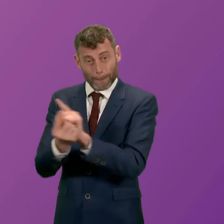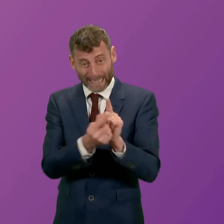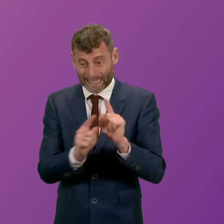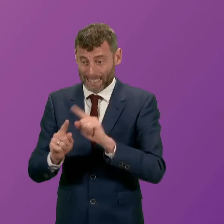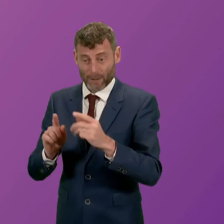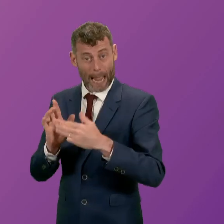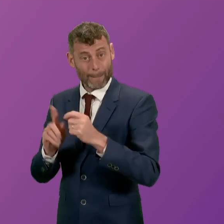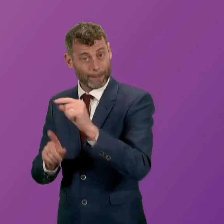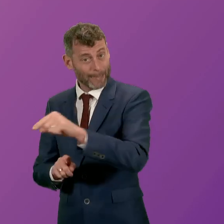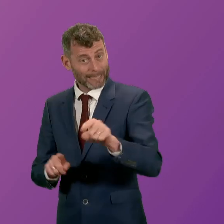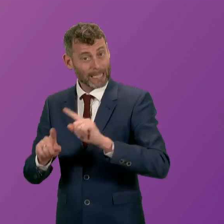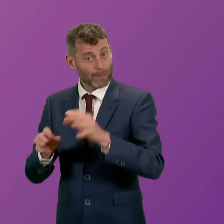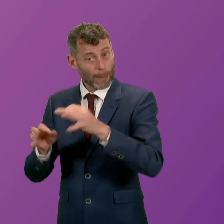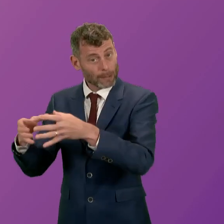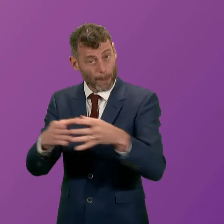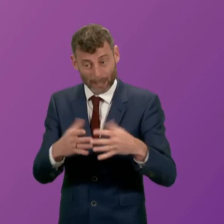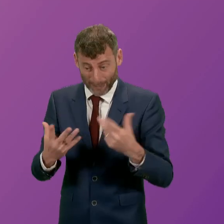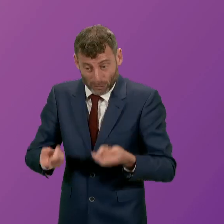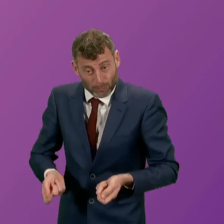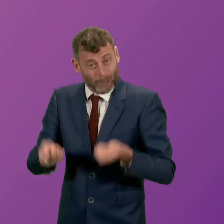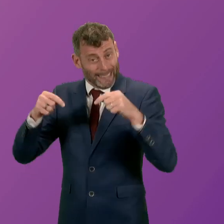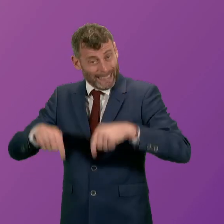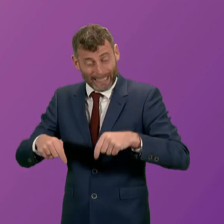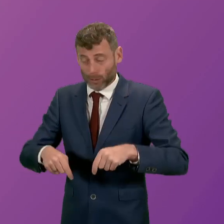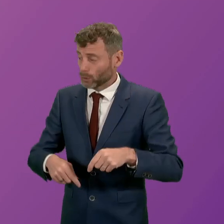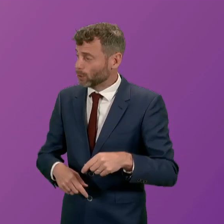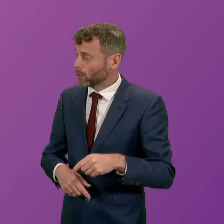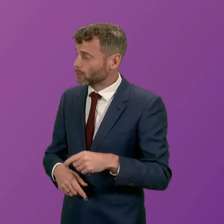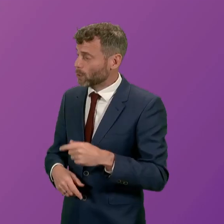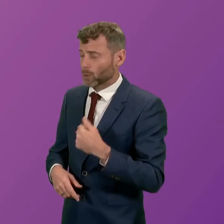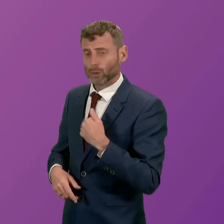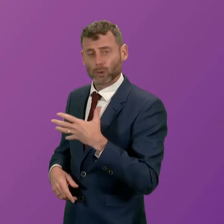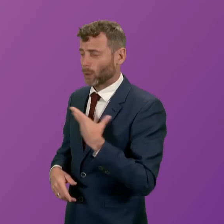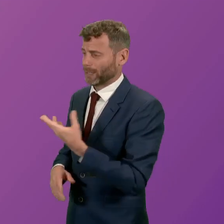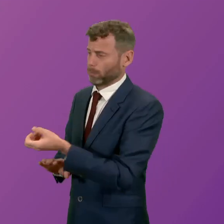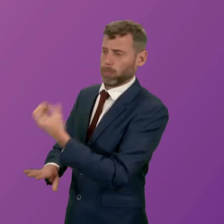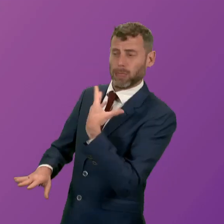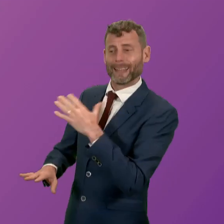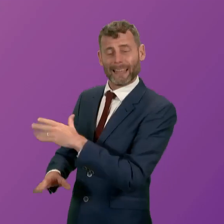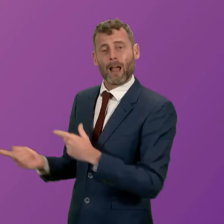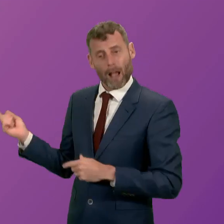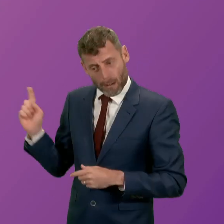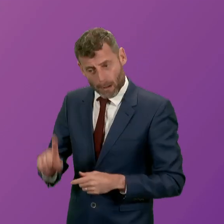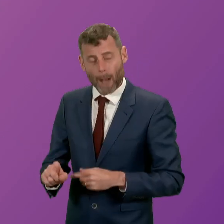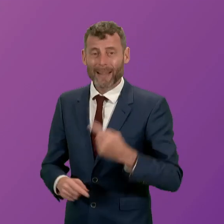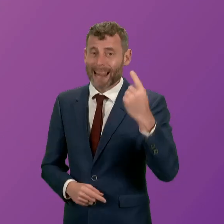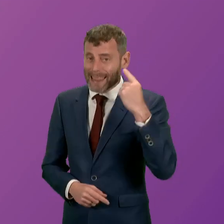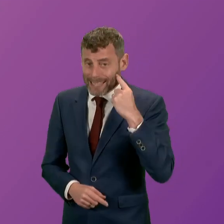raise the issue in Parliament and who have just had the First Minister whack this back at us? We need action and we want the First Minister to take heed of that today.